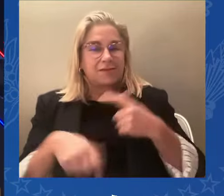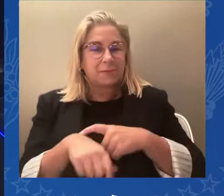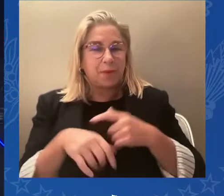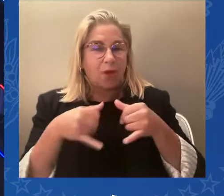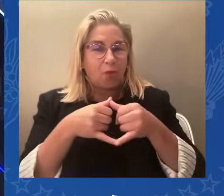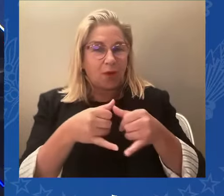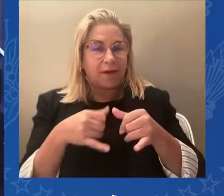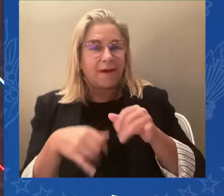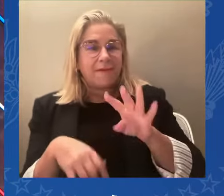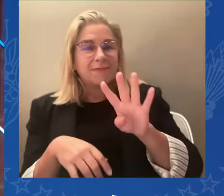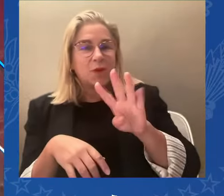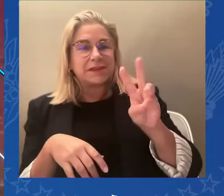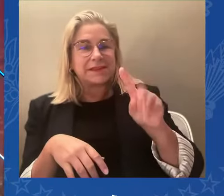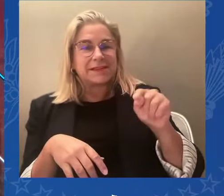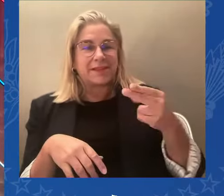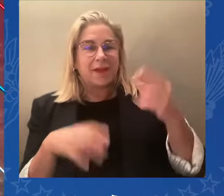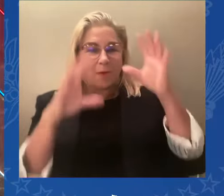Joseph R Biden.